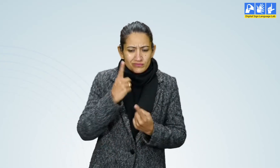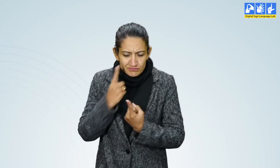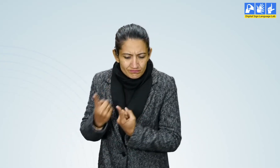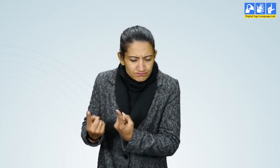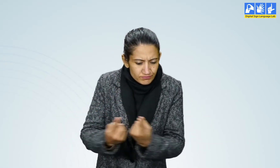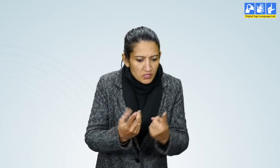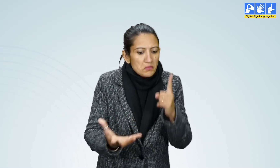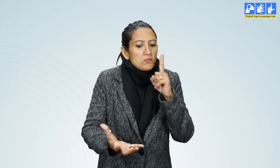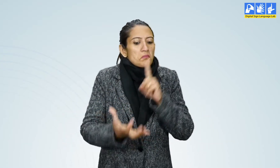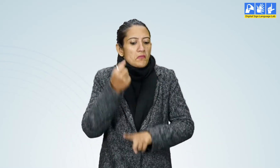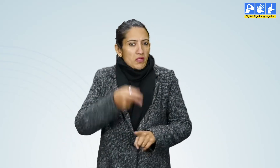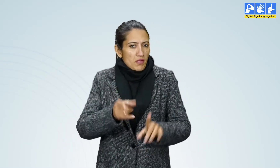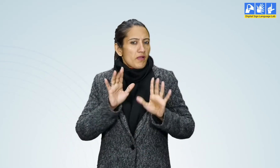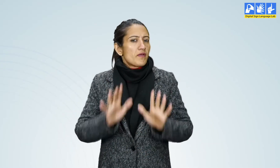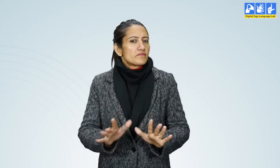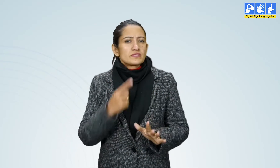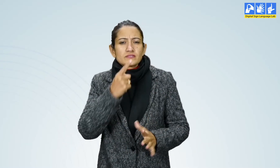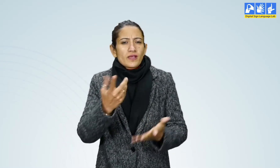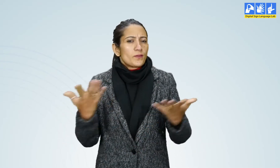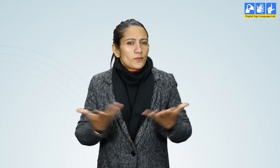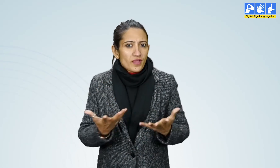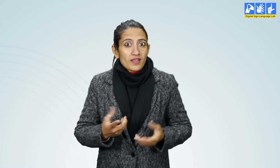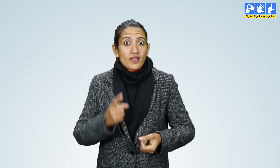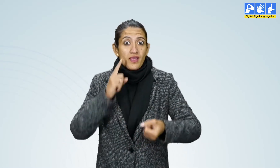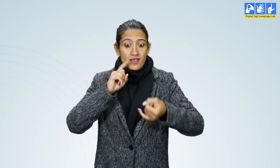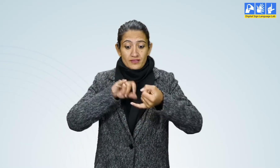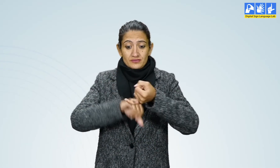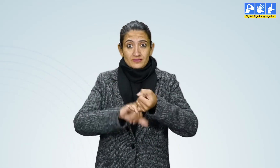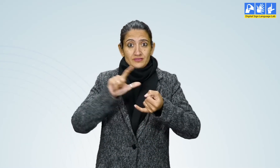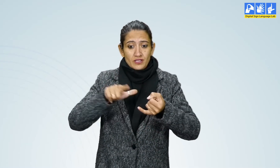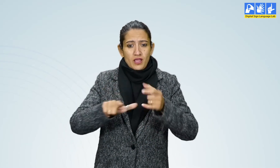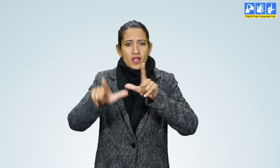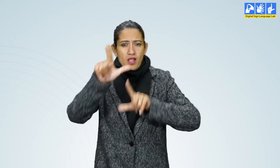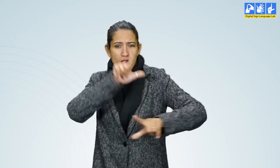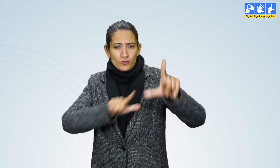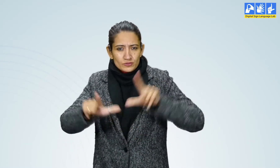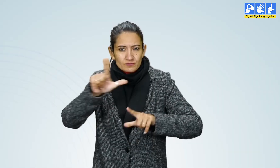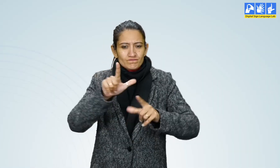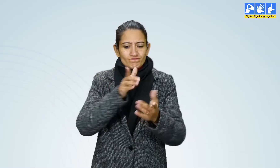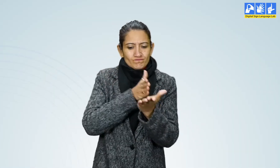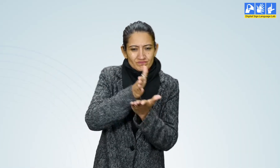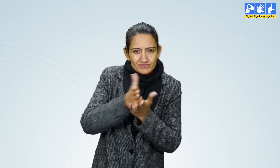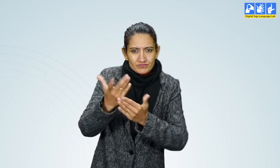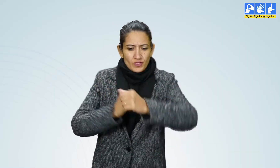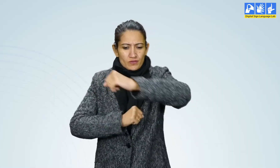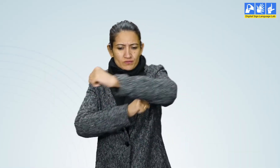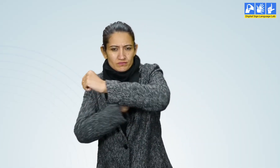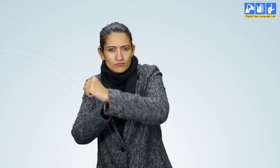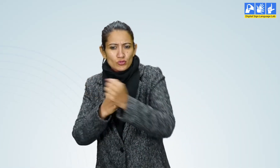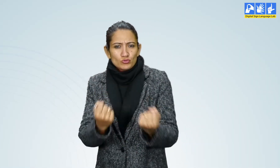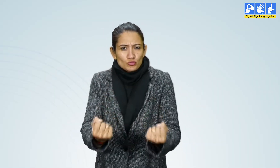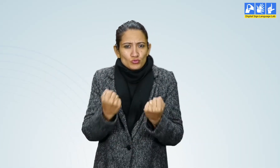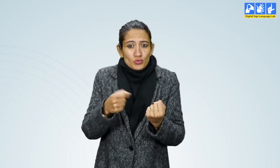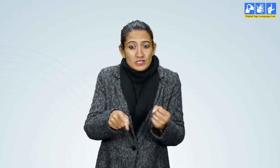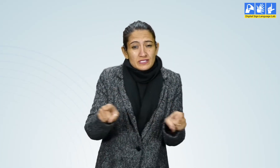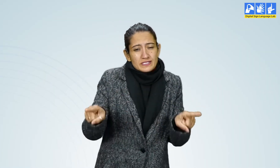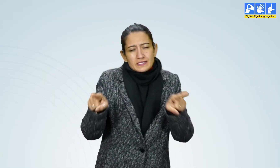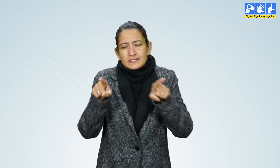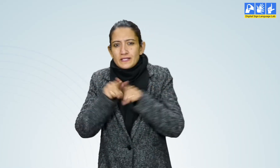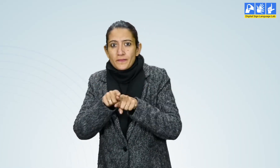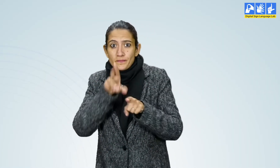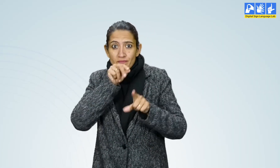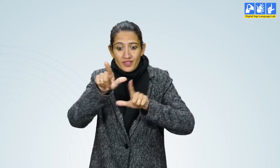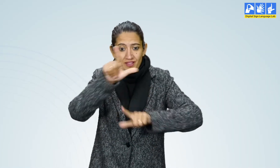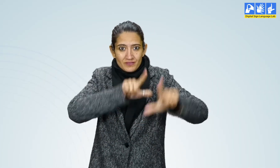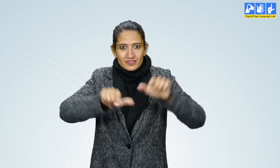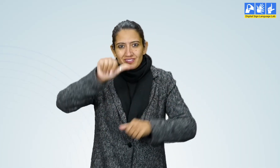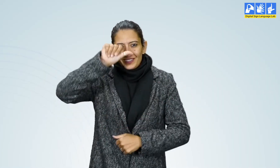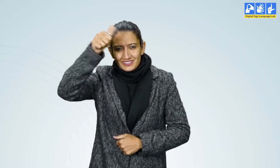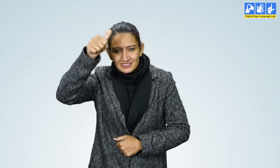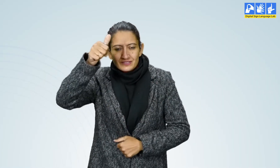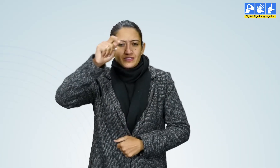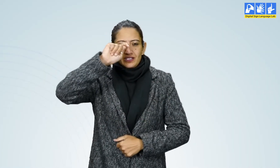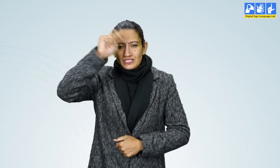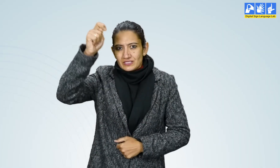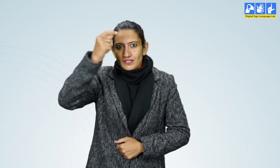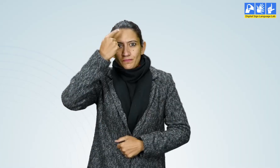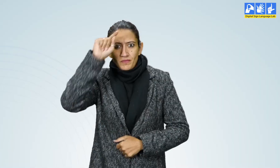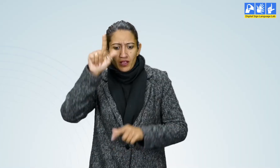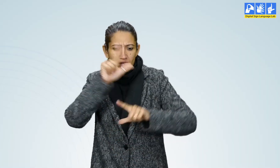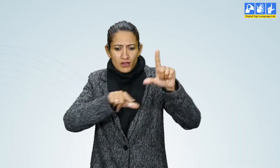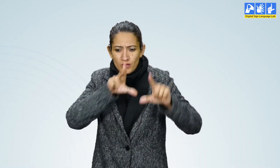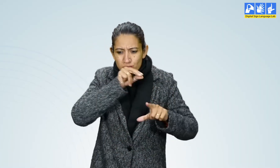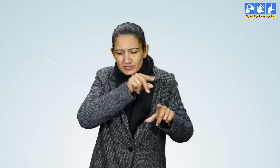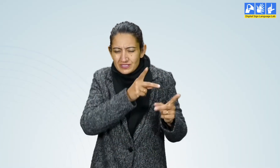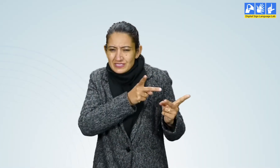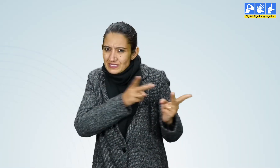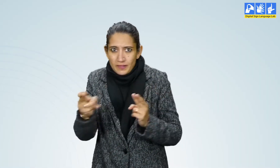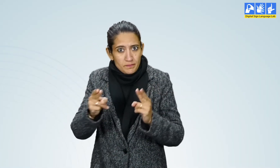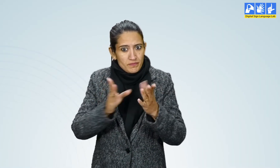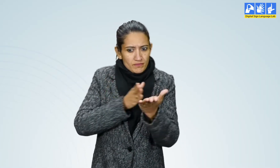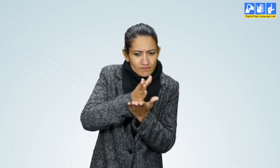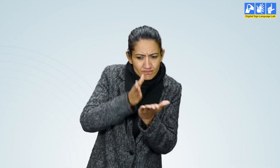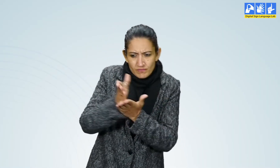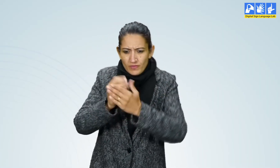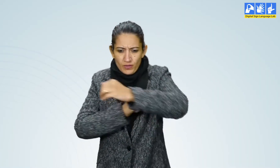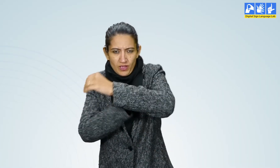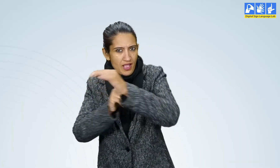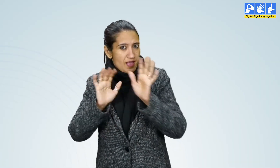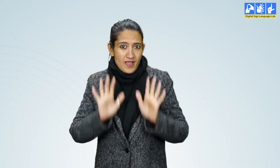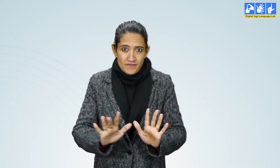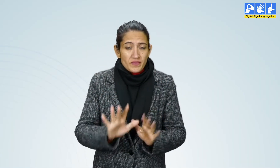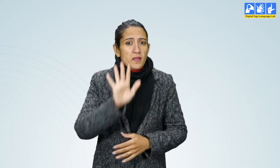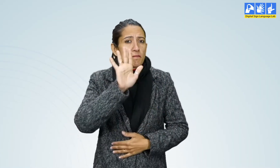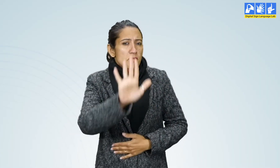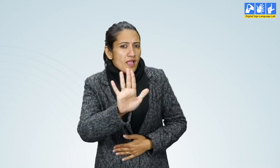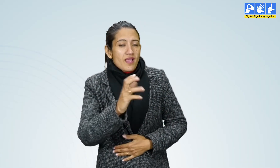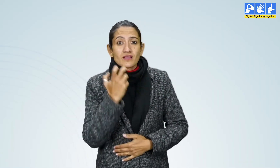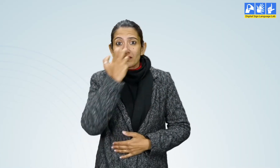“Studies examining ISL show that it functions in the same way as any other spoken languages.